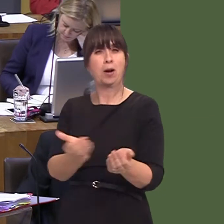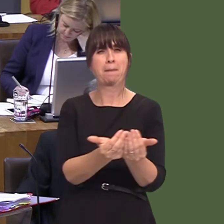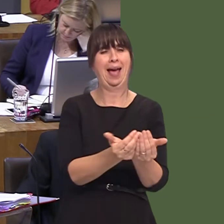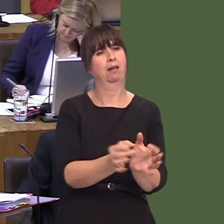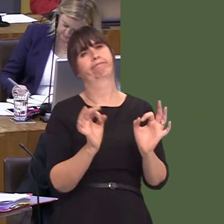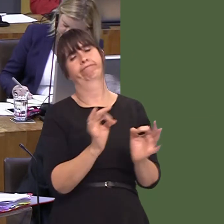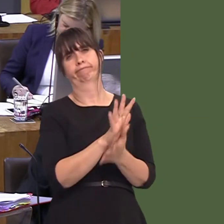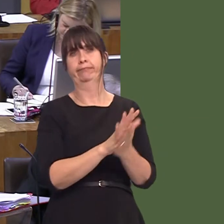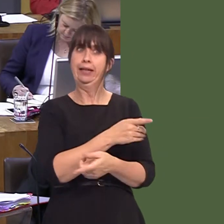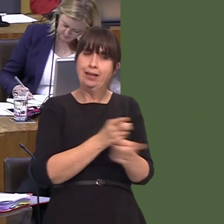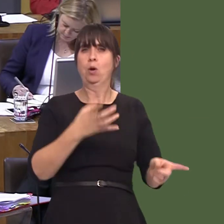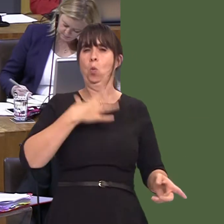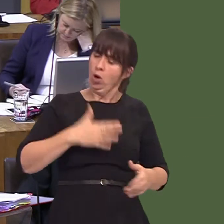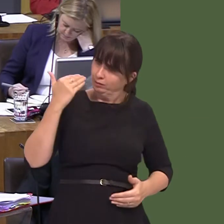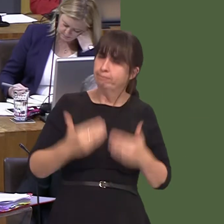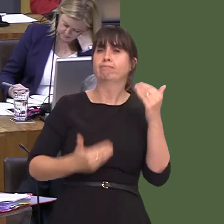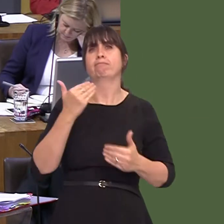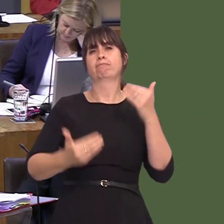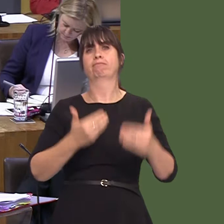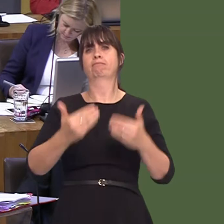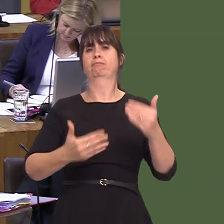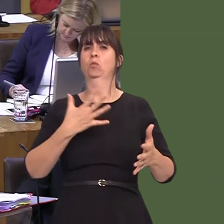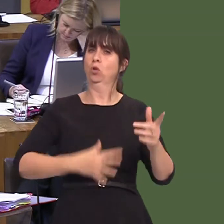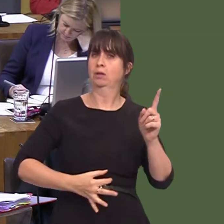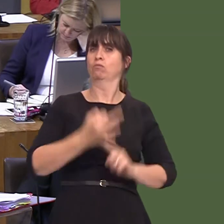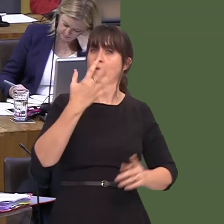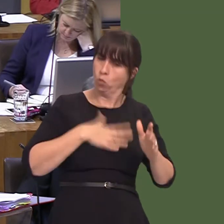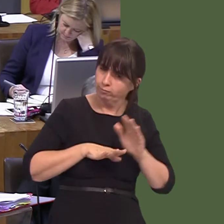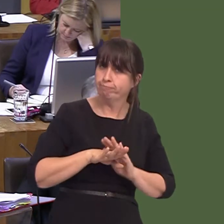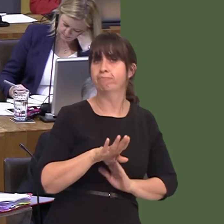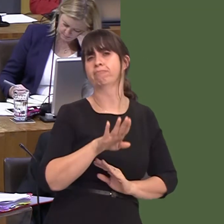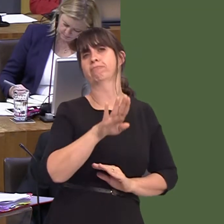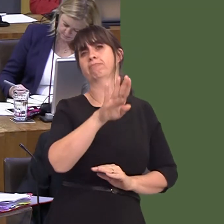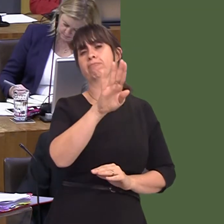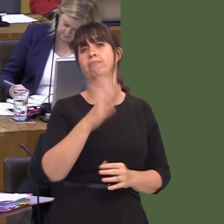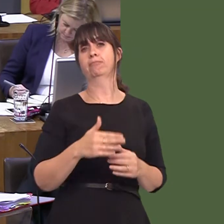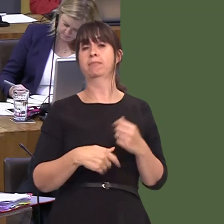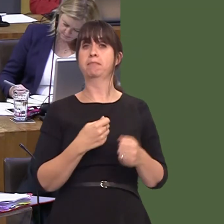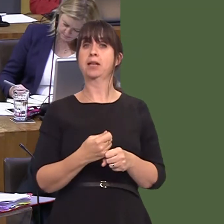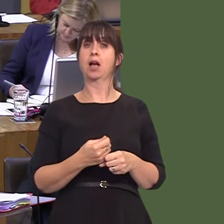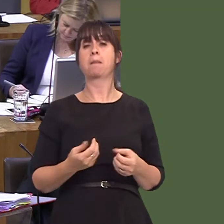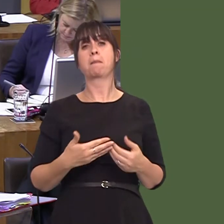is a sign that they want to get onto the ladder of improving their lives and putting more money in their pockets so they can live more comfortably.